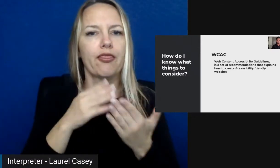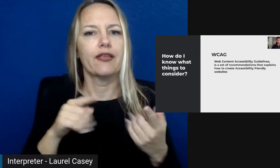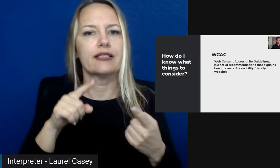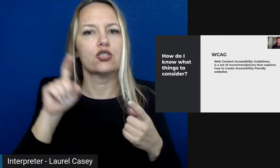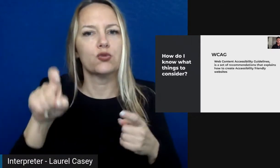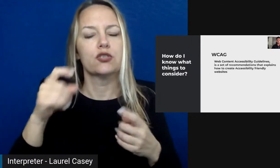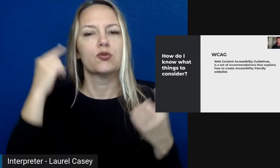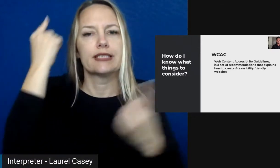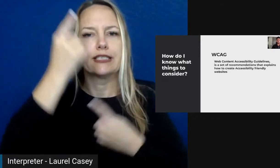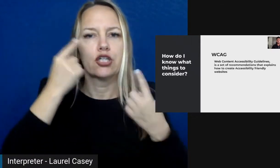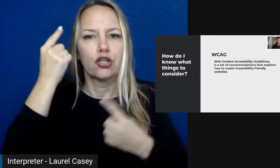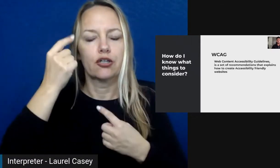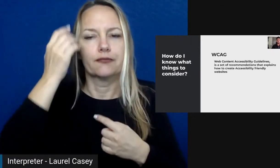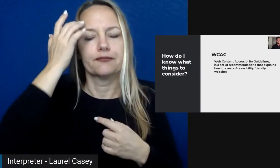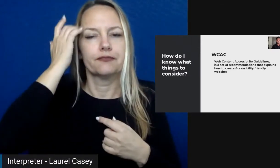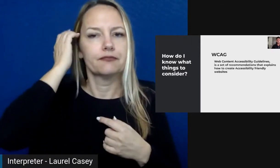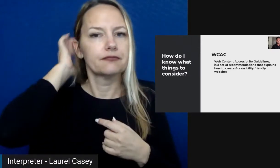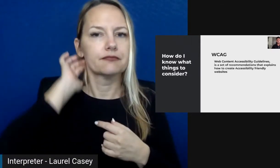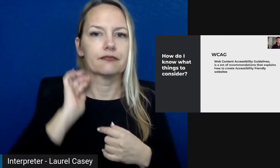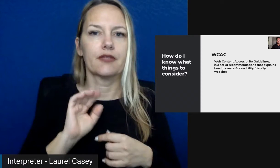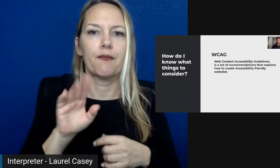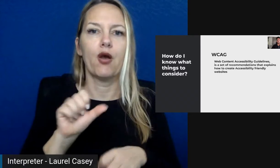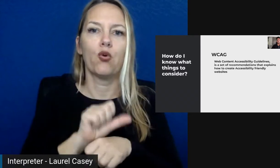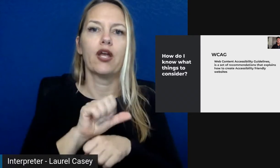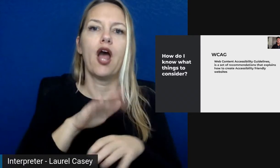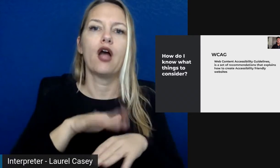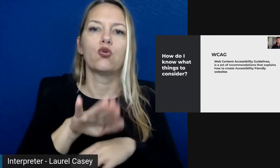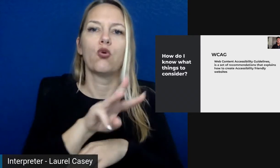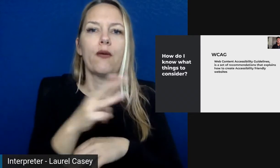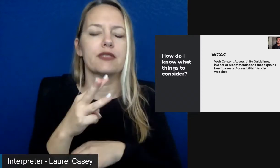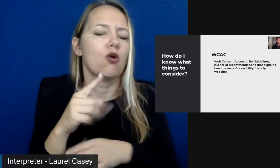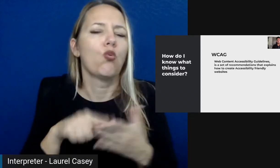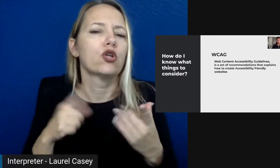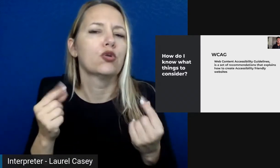while working on your website? What are the things that you need to consider to ensure